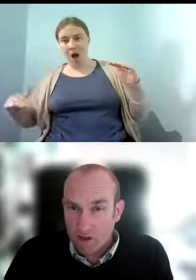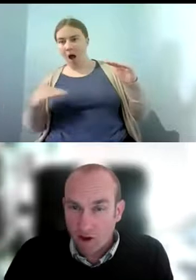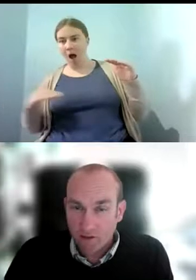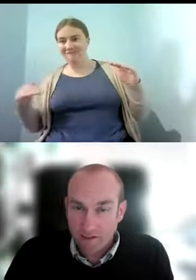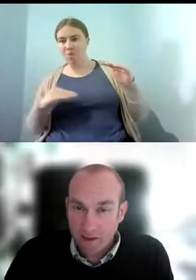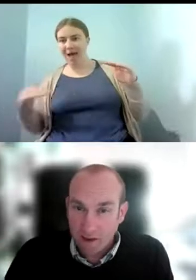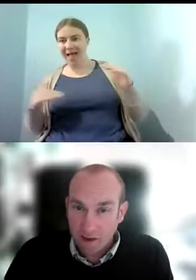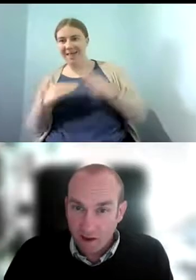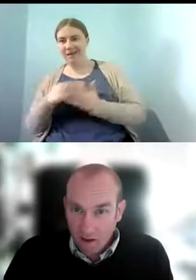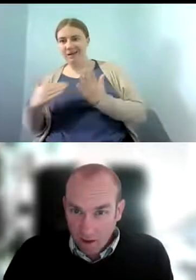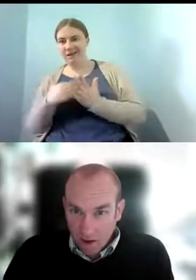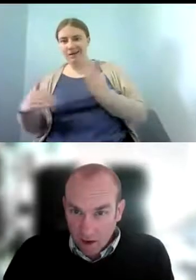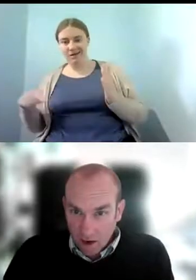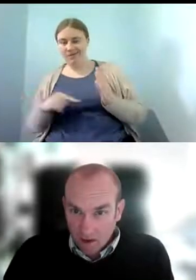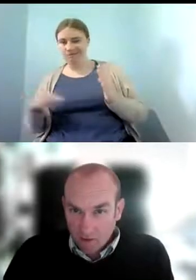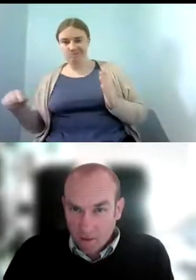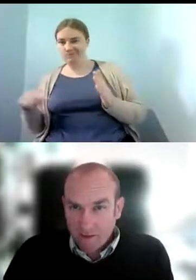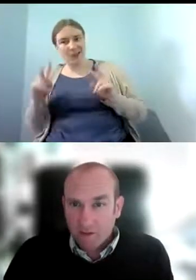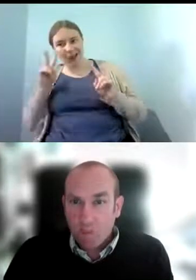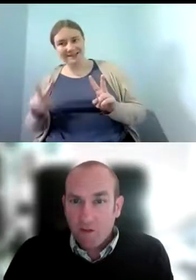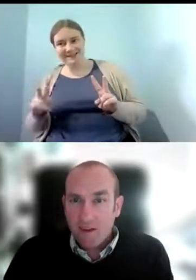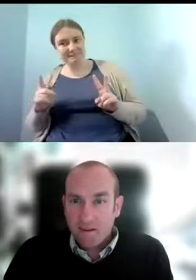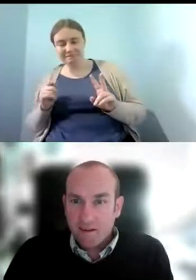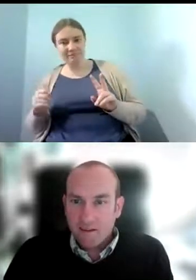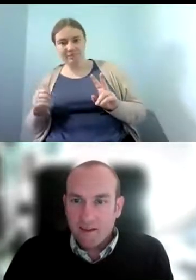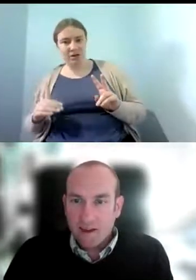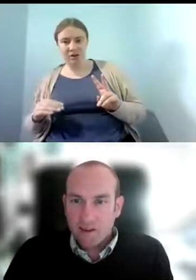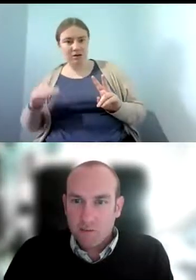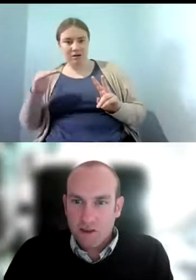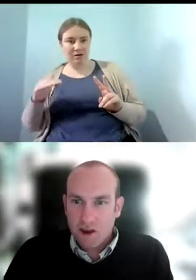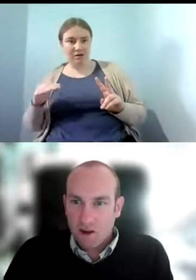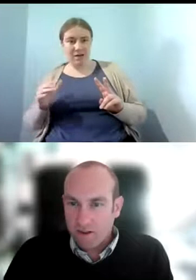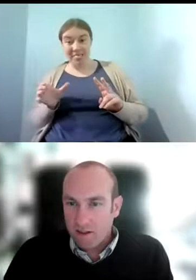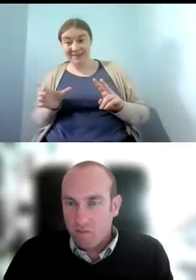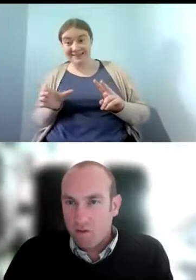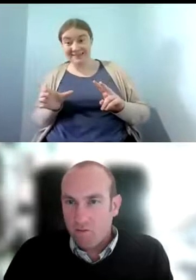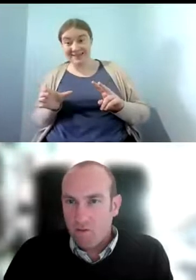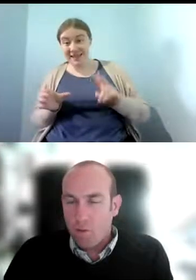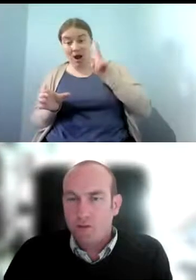can't see uh you can just about see the top of this c-section but you can't see the the bottom